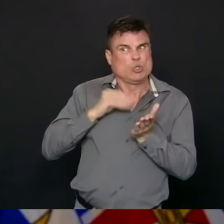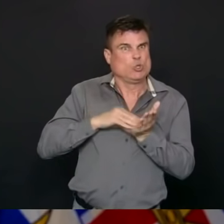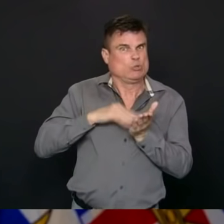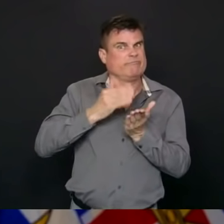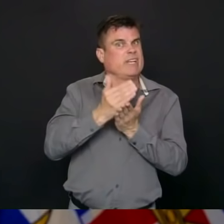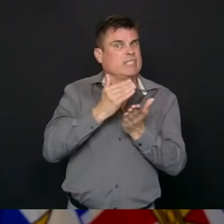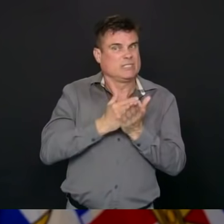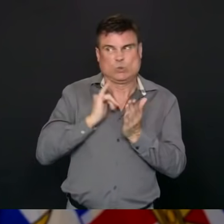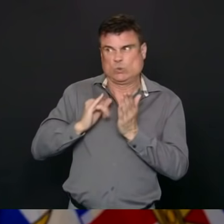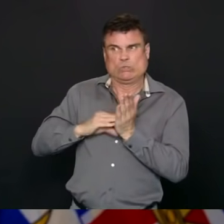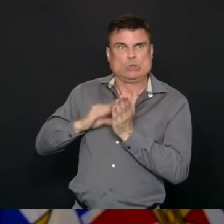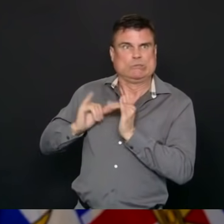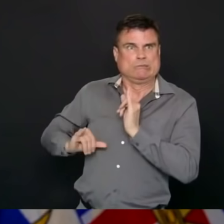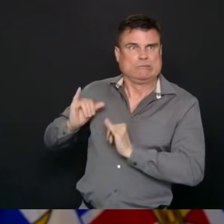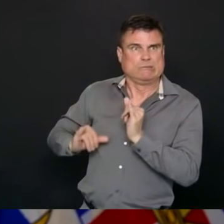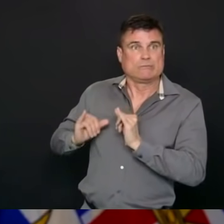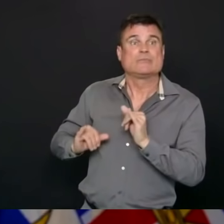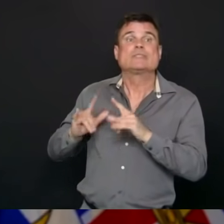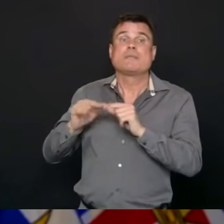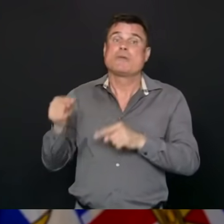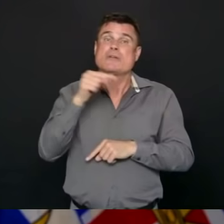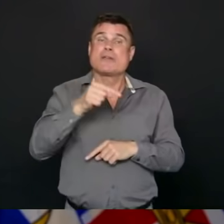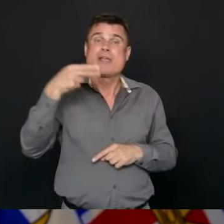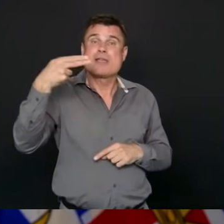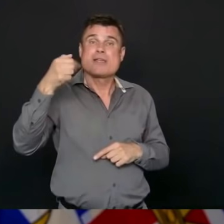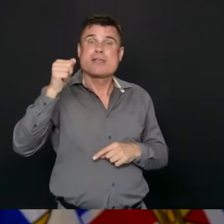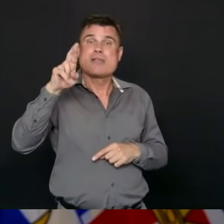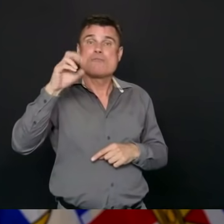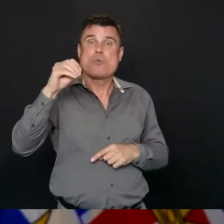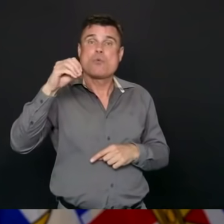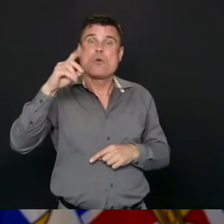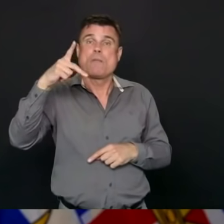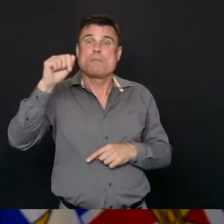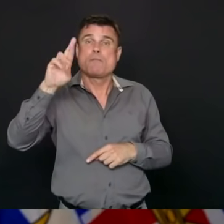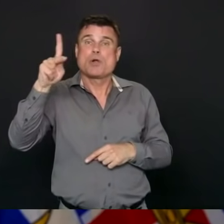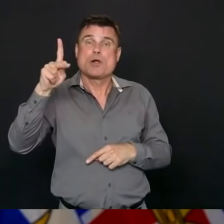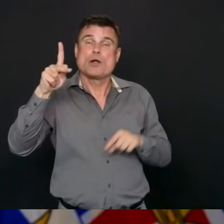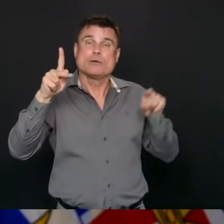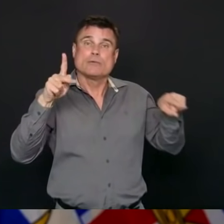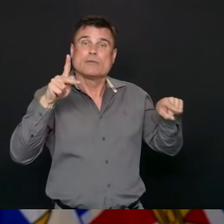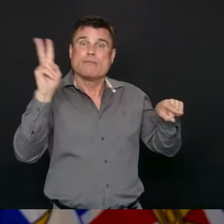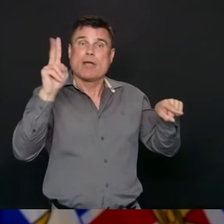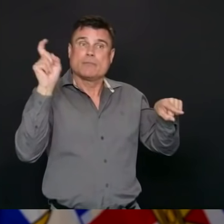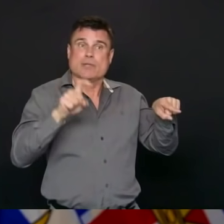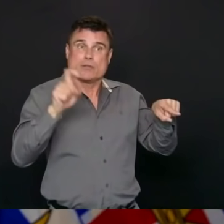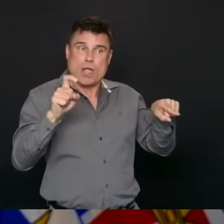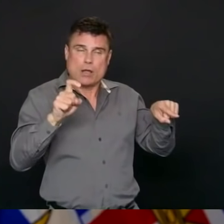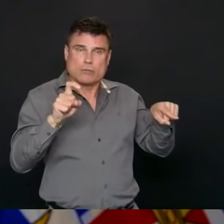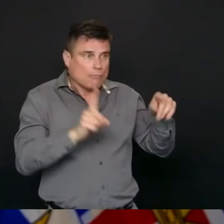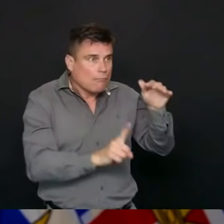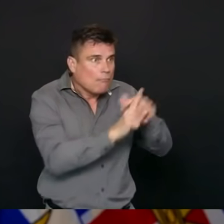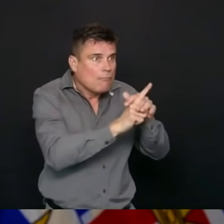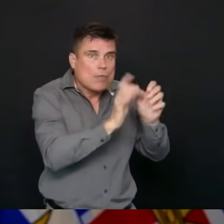which has now gone a couple of weeks without new cases. But it has been very challenging on every front.